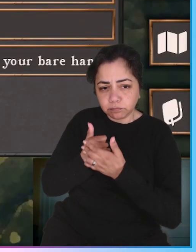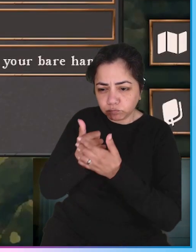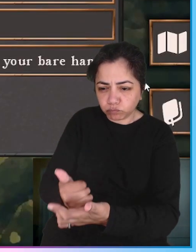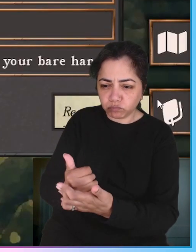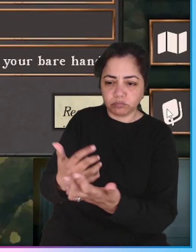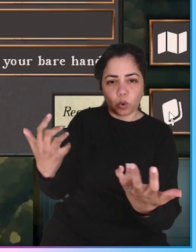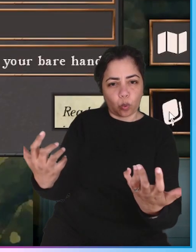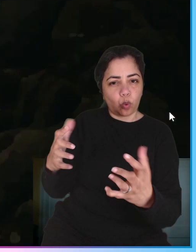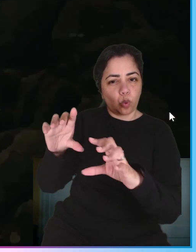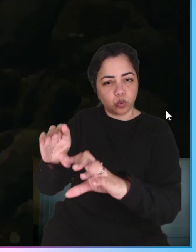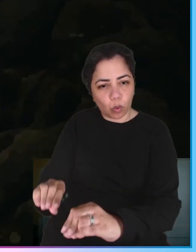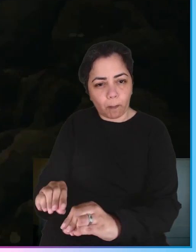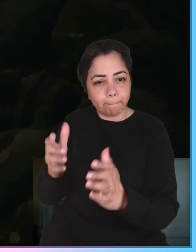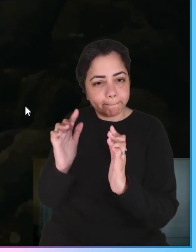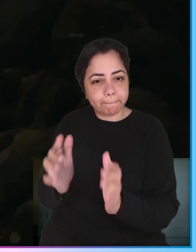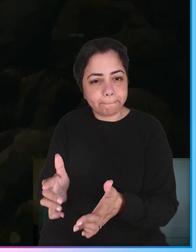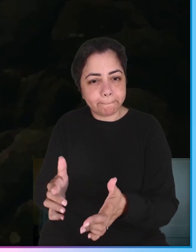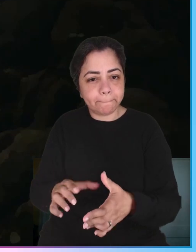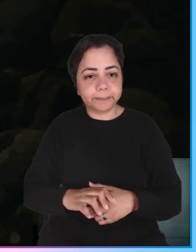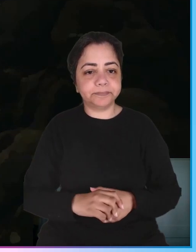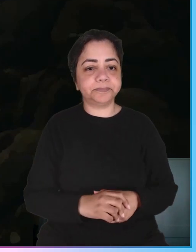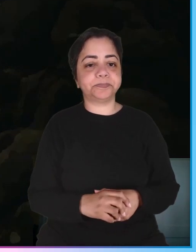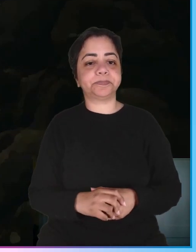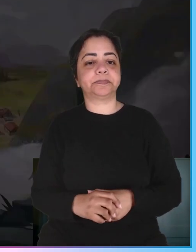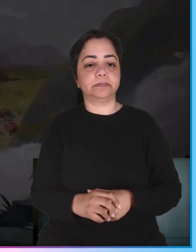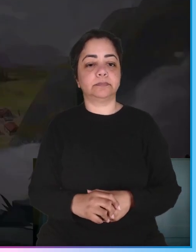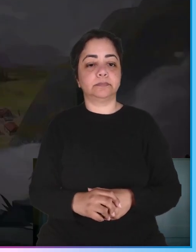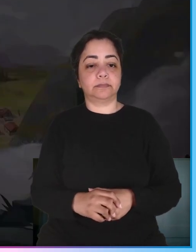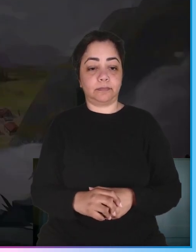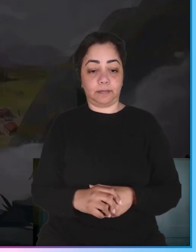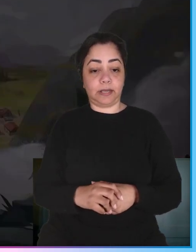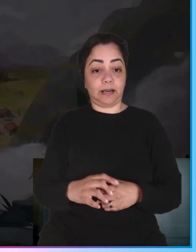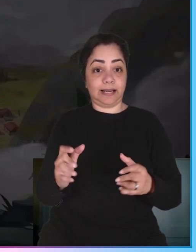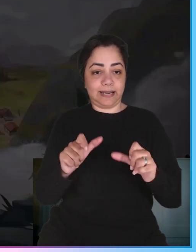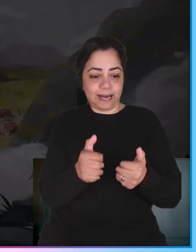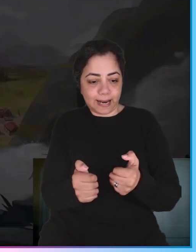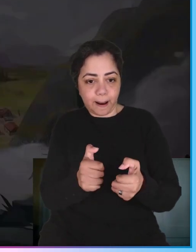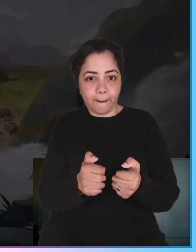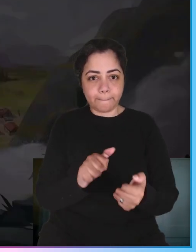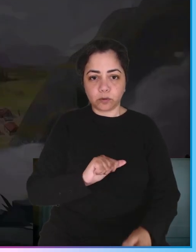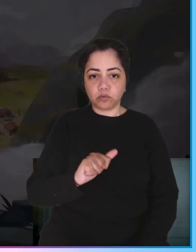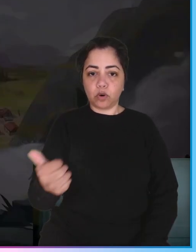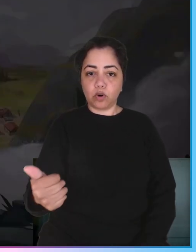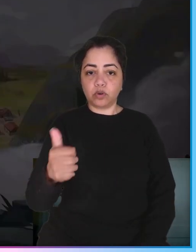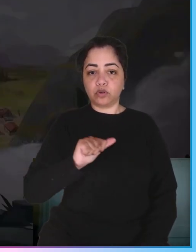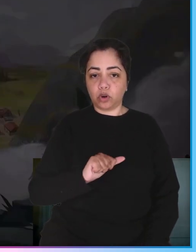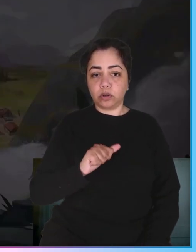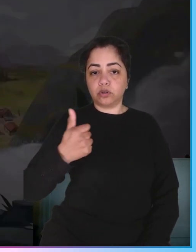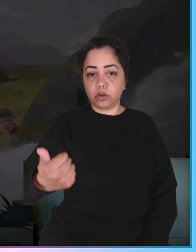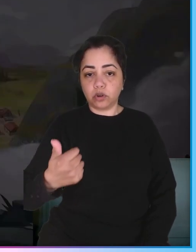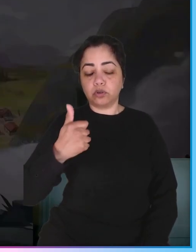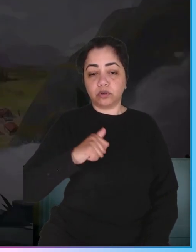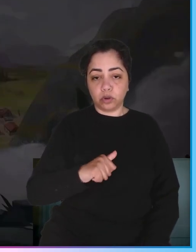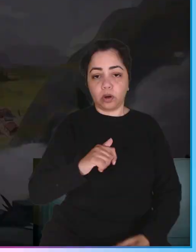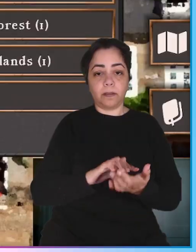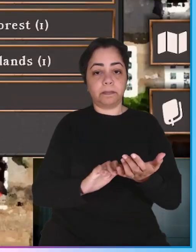And if the in-game time limit of 30 days is too short turn on Relaxed Mode and take as many in-game days as you want